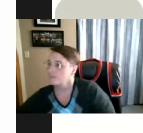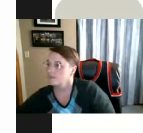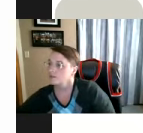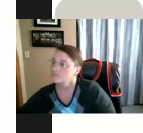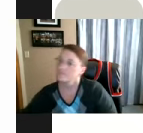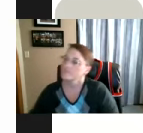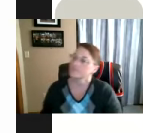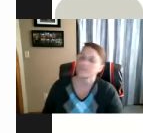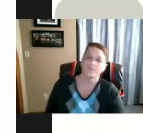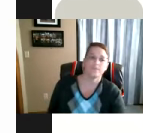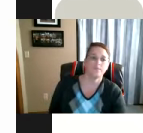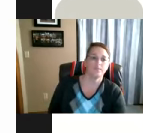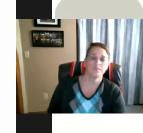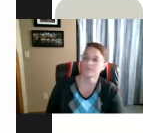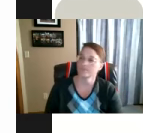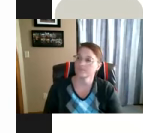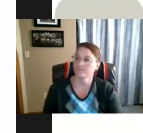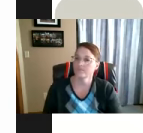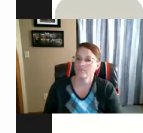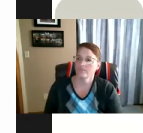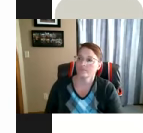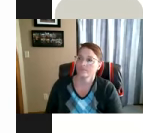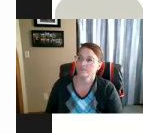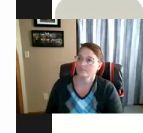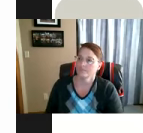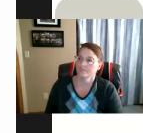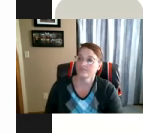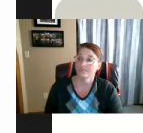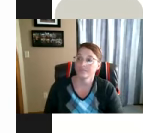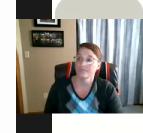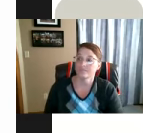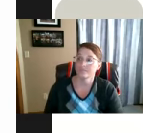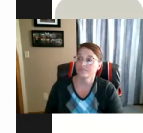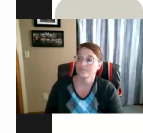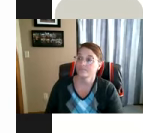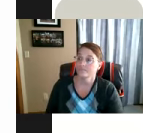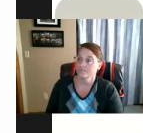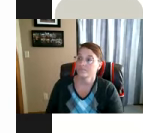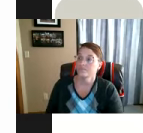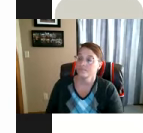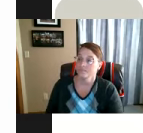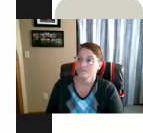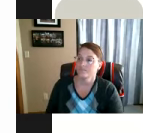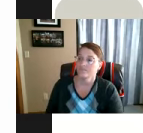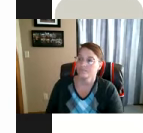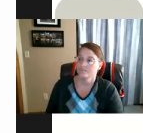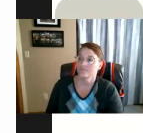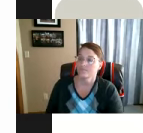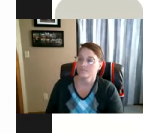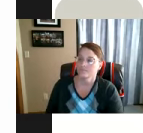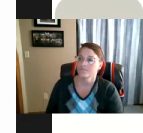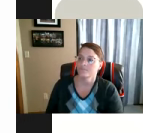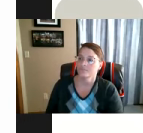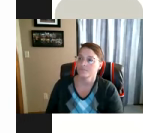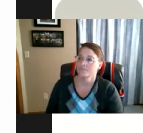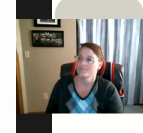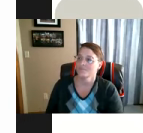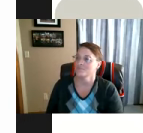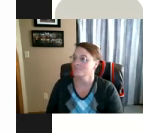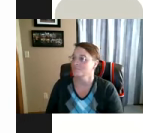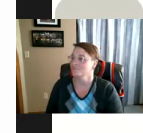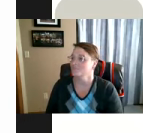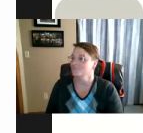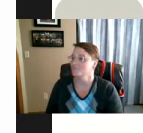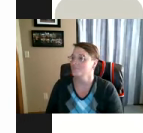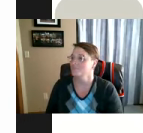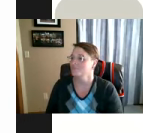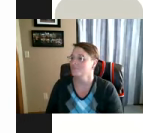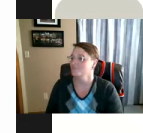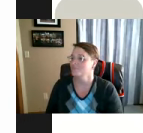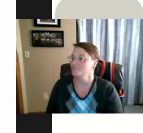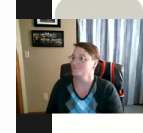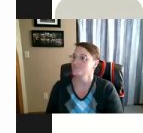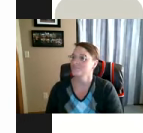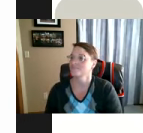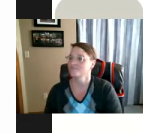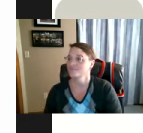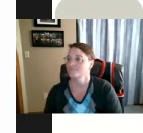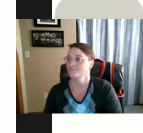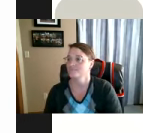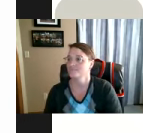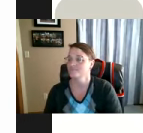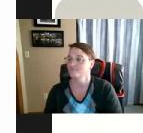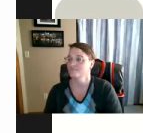in advancing disability justice in this transitional period? Does anyone have thoughts on that?